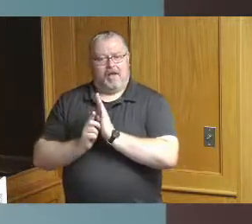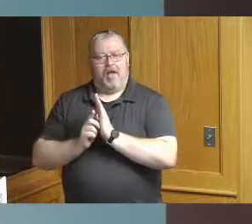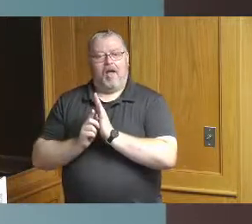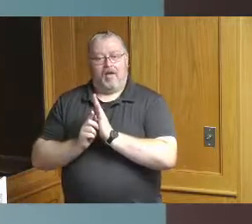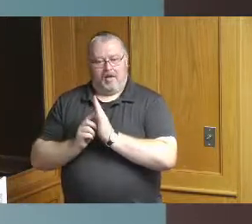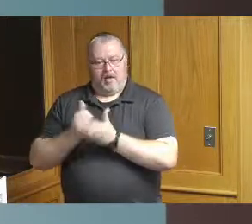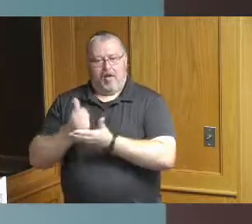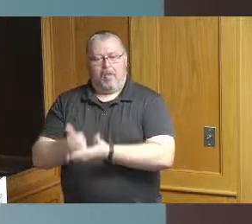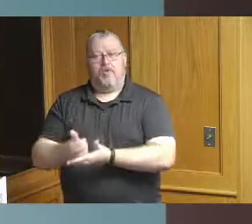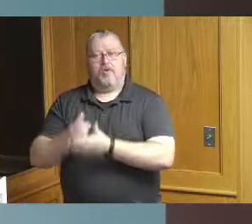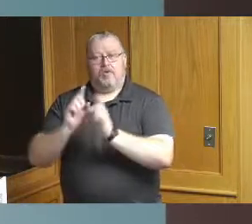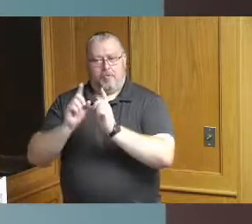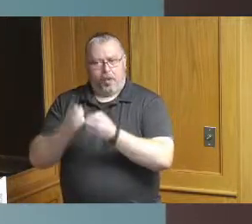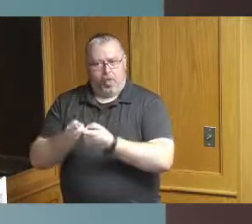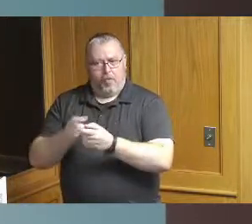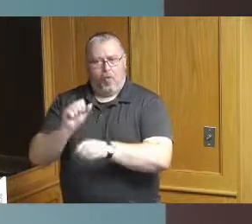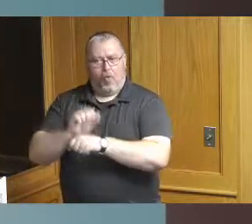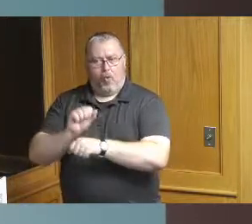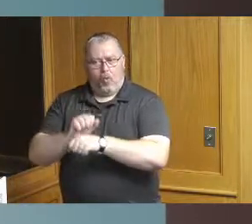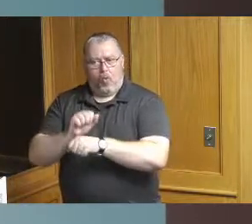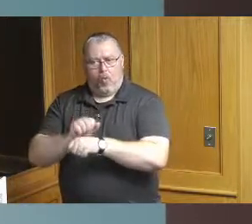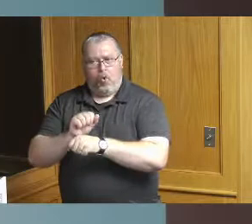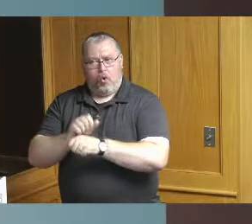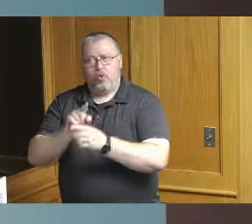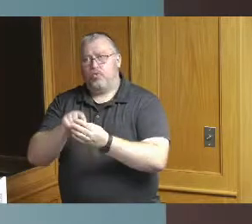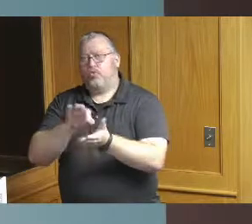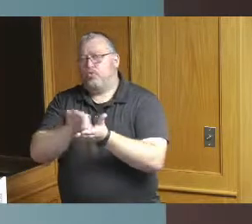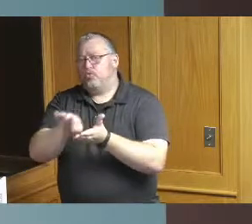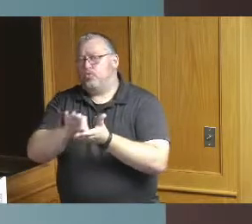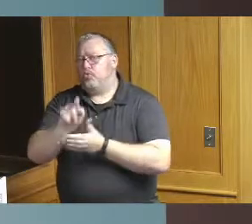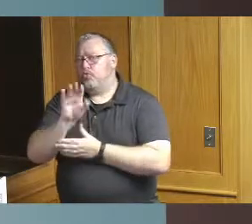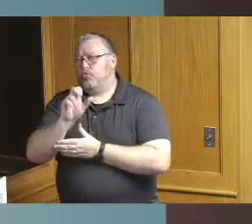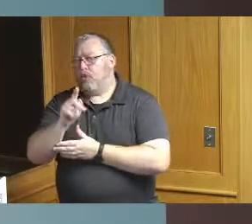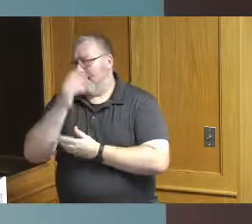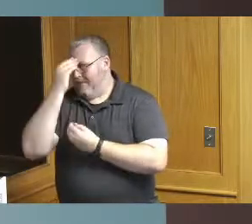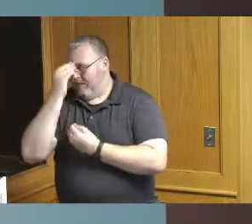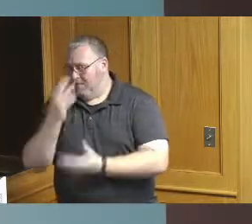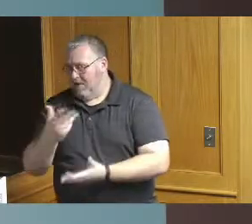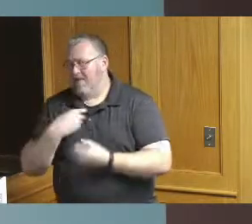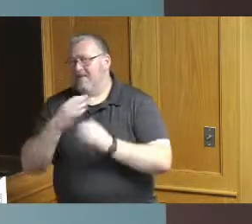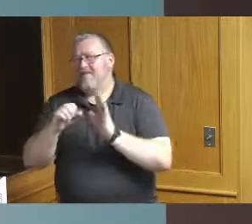and help them work and track in the system so give you a sampling of various agencies